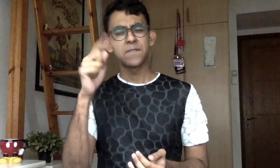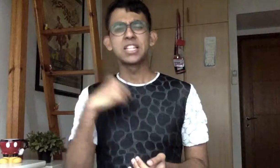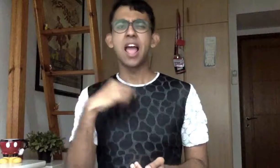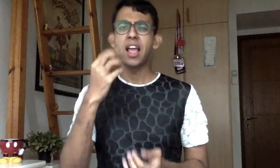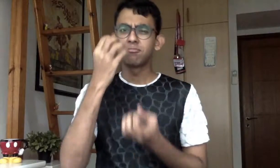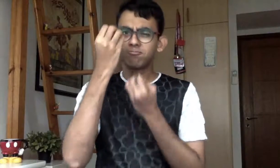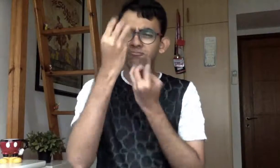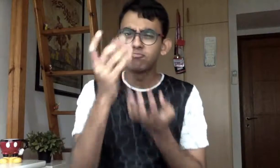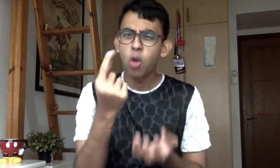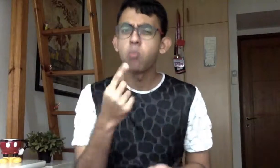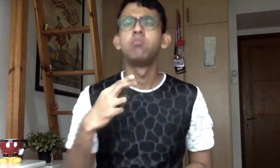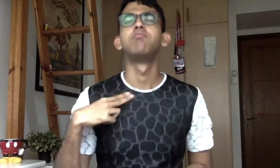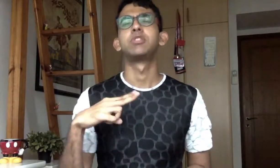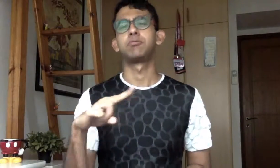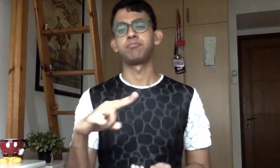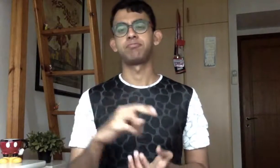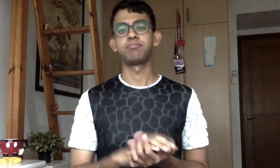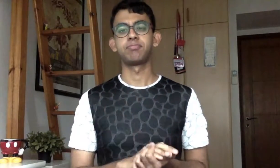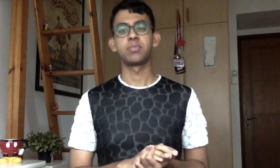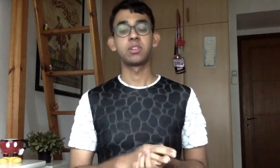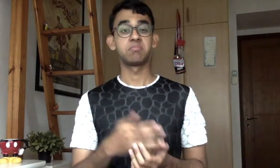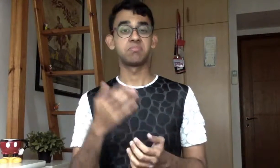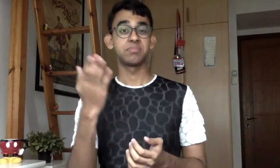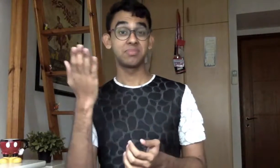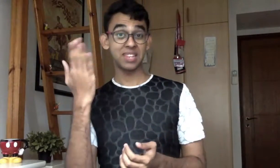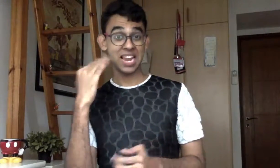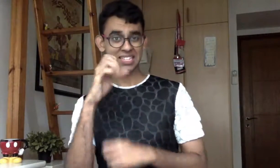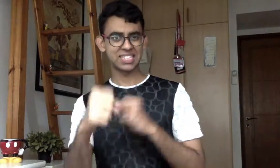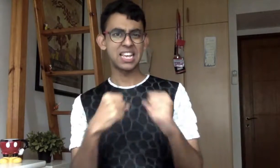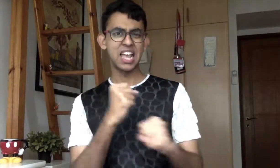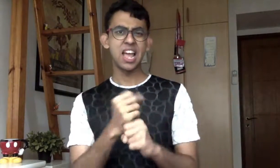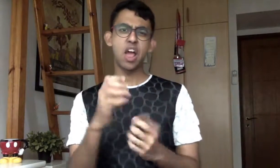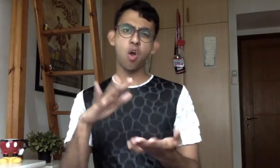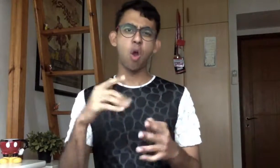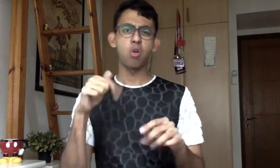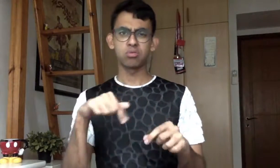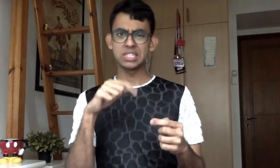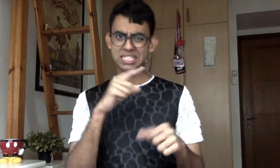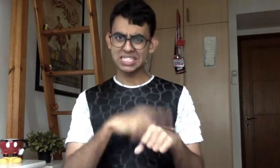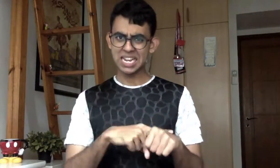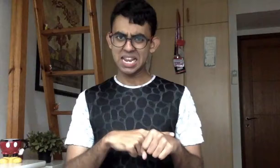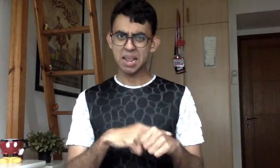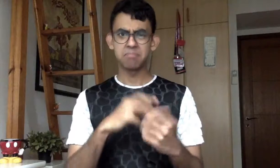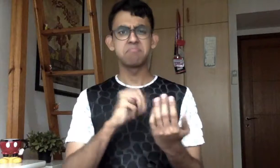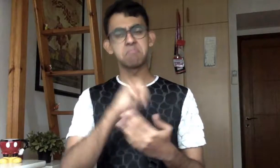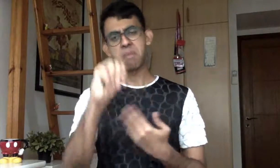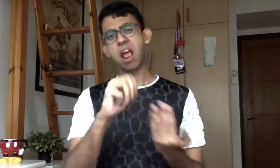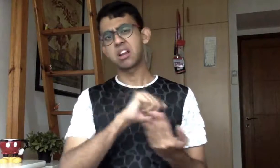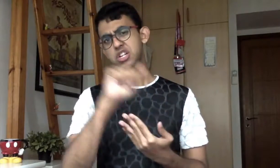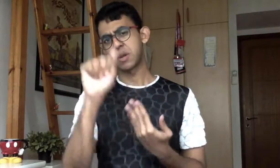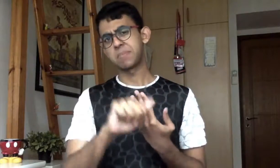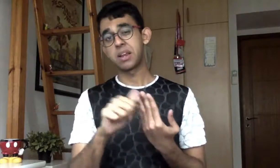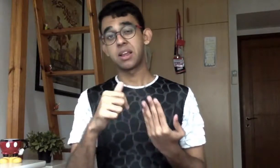First, let me share a bit of my history with you. Last year, around this time, say March or April,